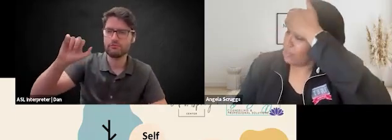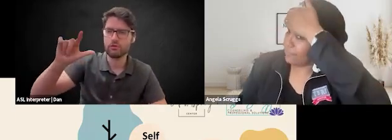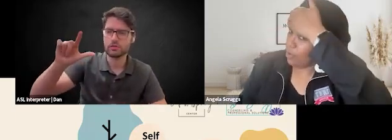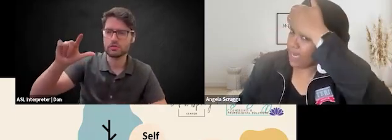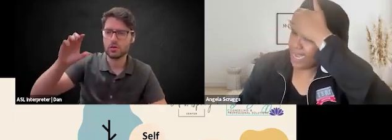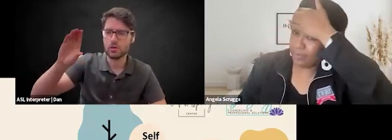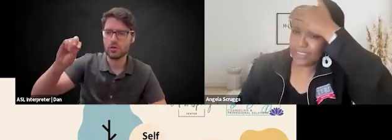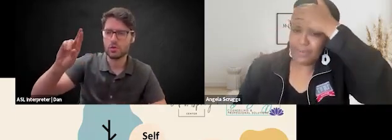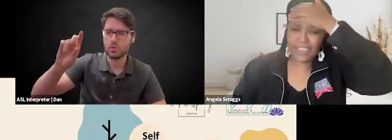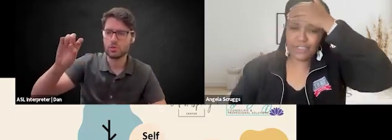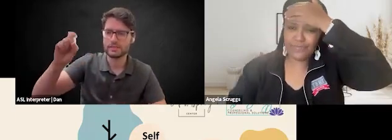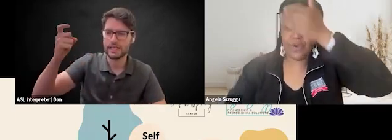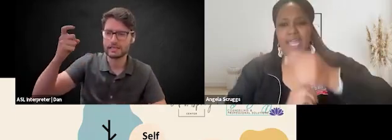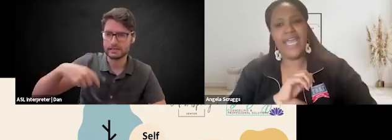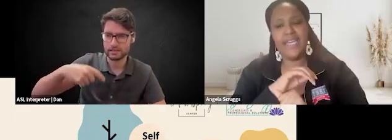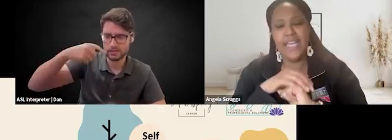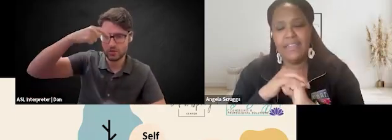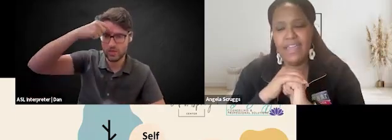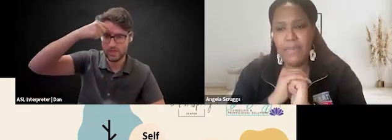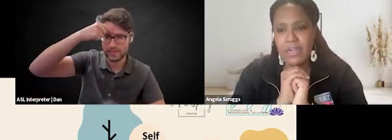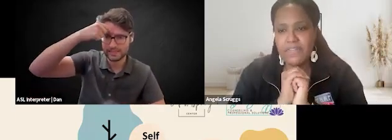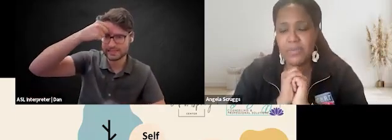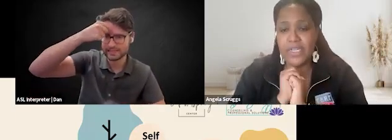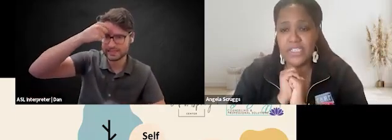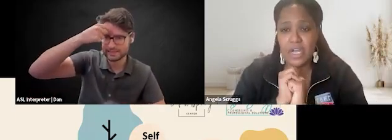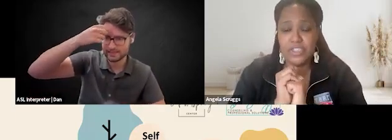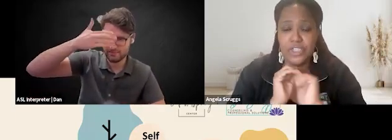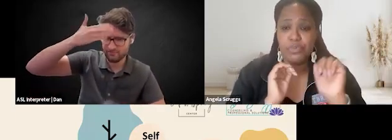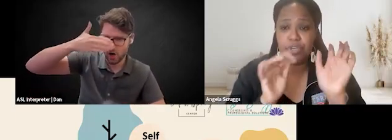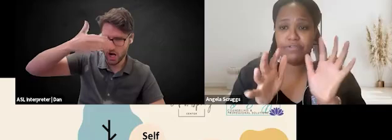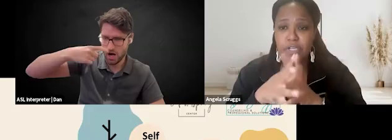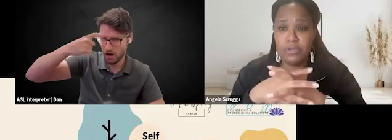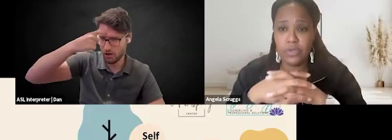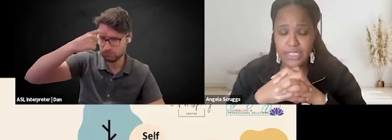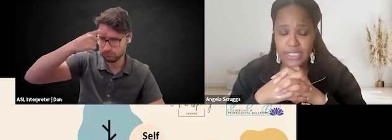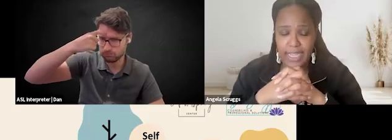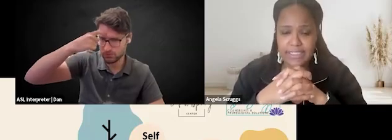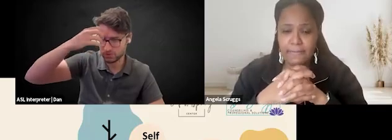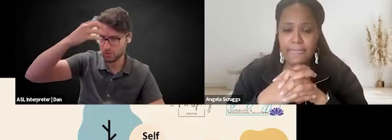your forehead, what's behind your forehead. That part of the brain is called your prefrontal cortex.